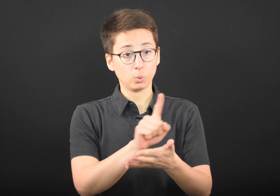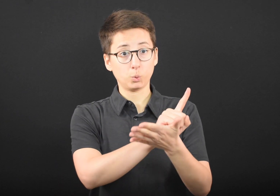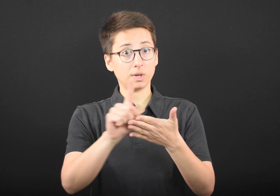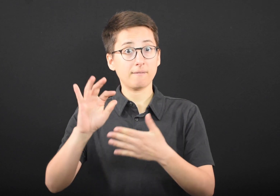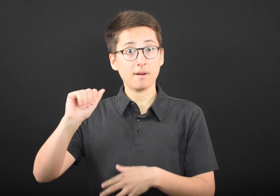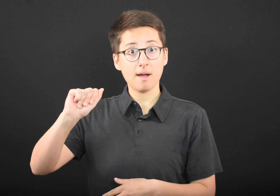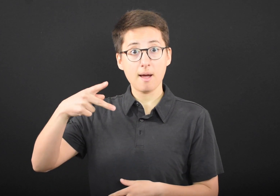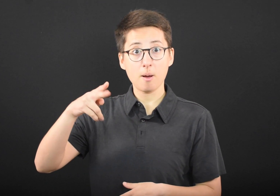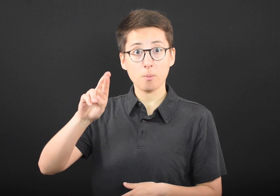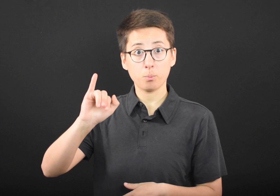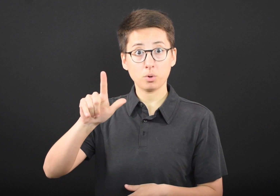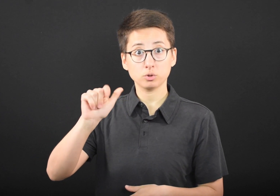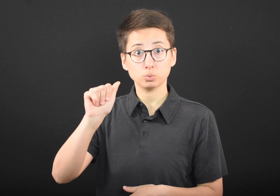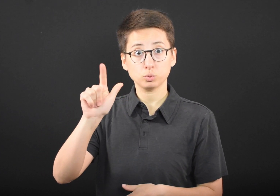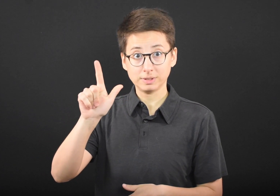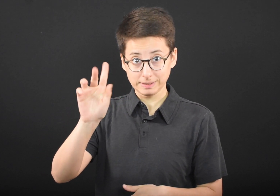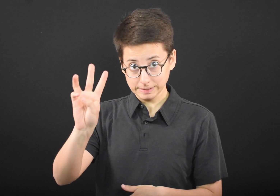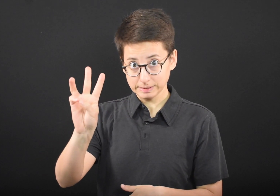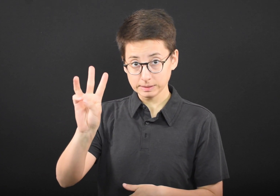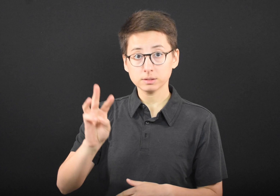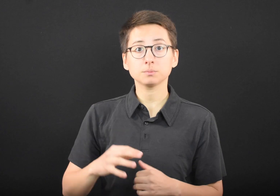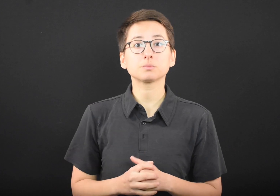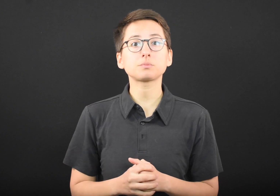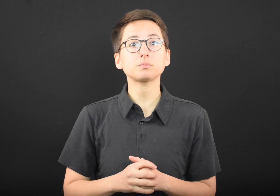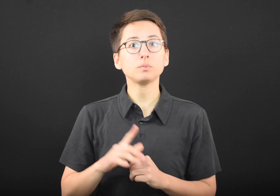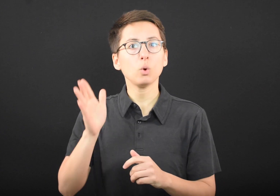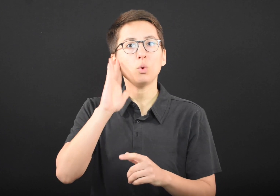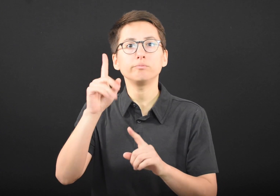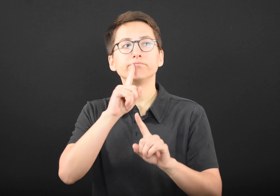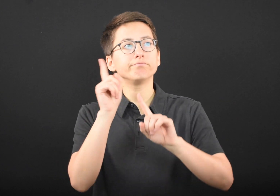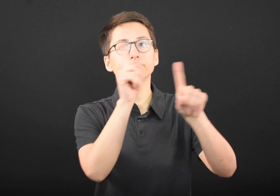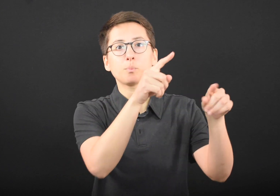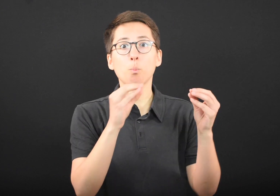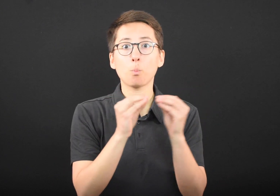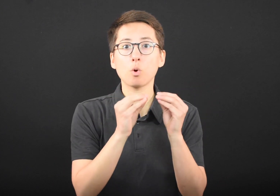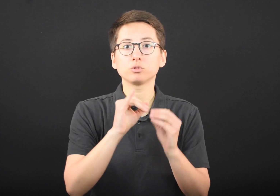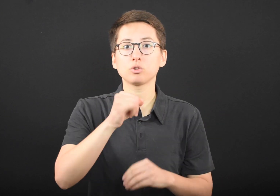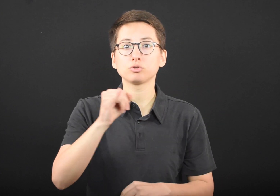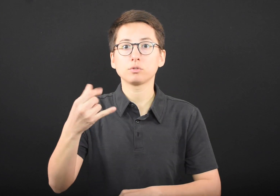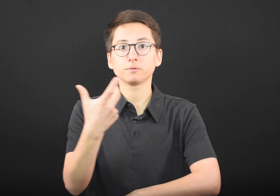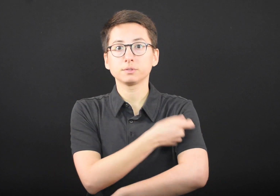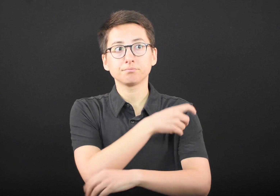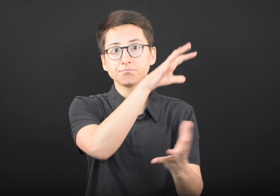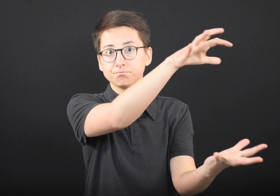Orders for Johnson & Johnson vaccine will resume the week of April 26.